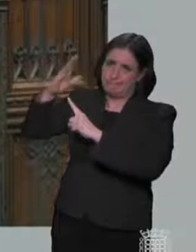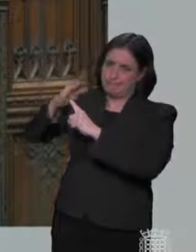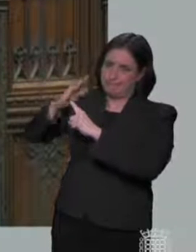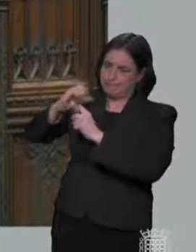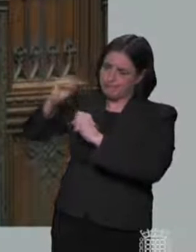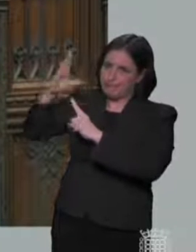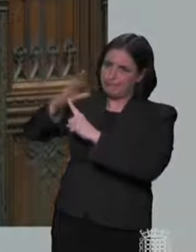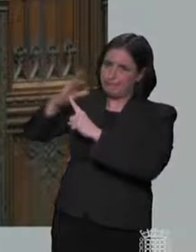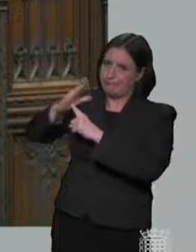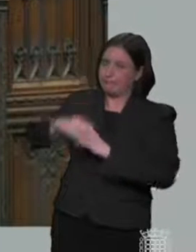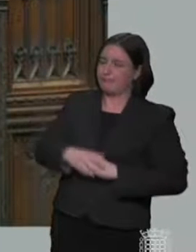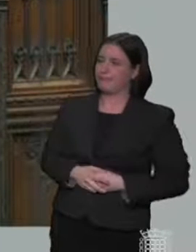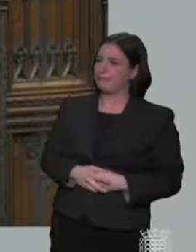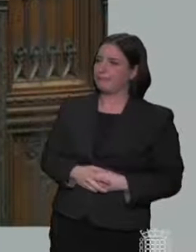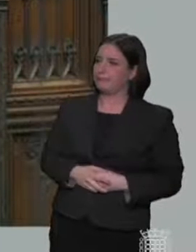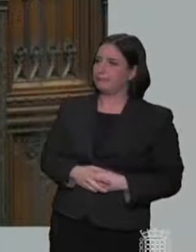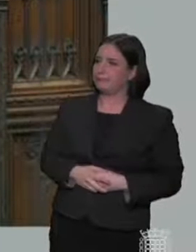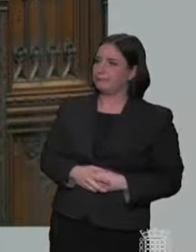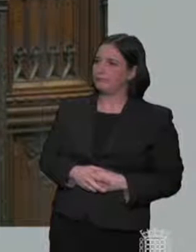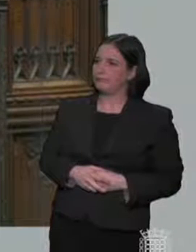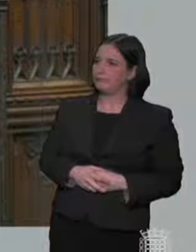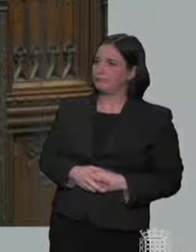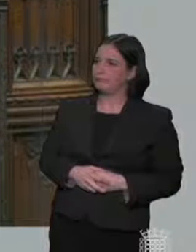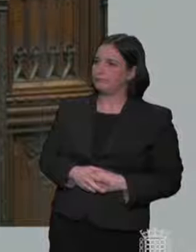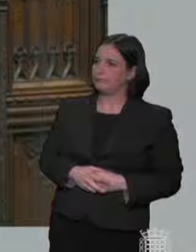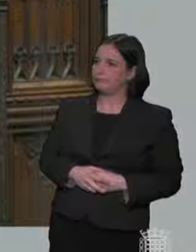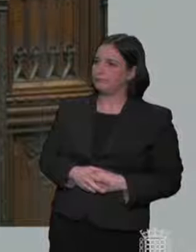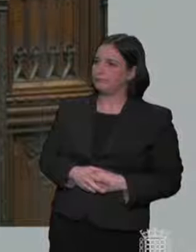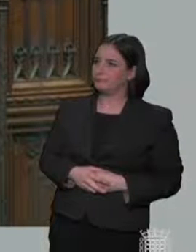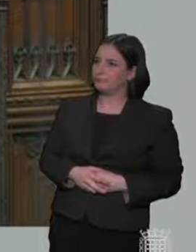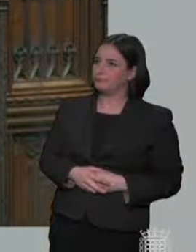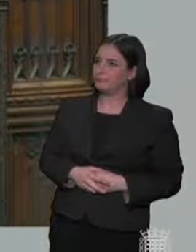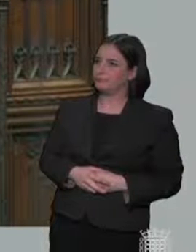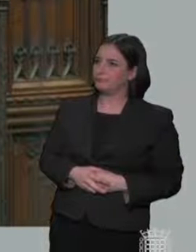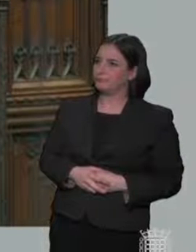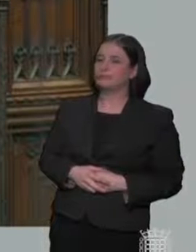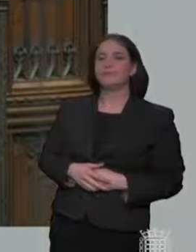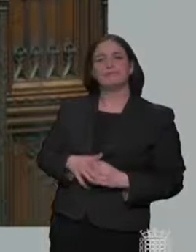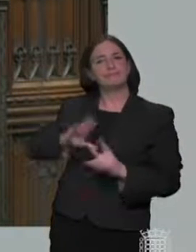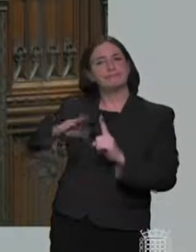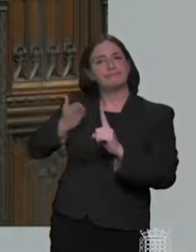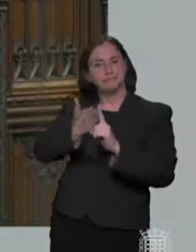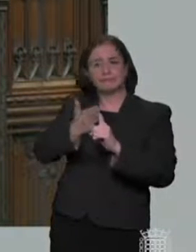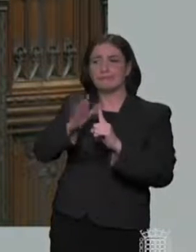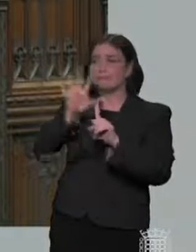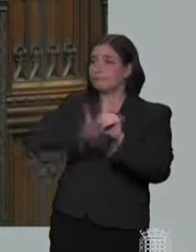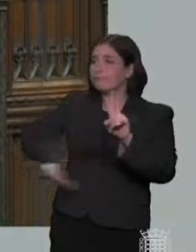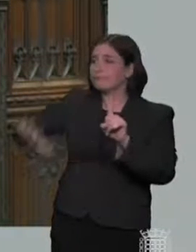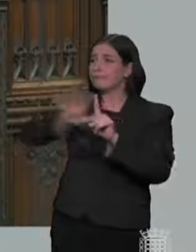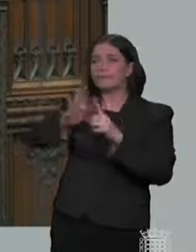secondly a move to increase the number of signers across the country thirdly to ensure